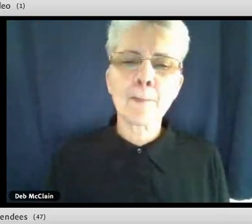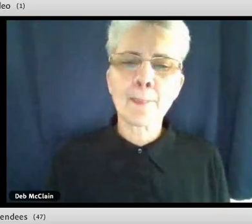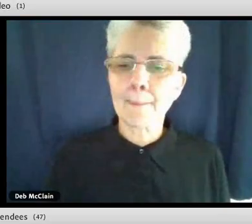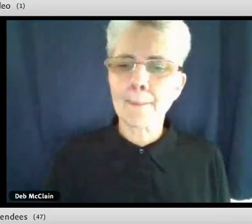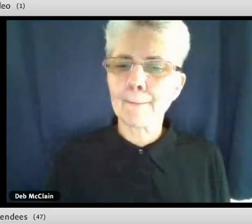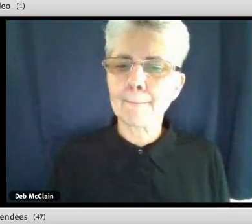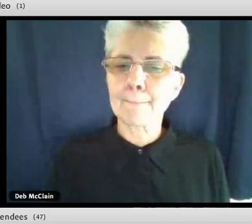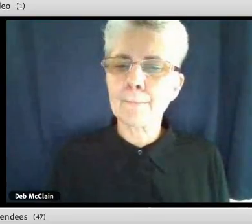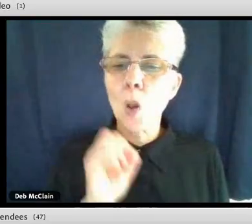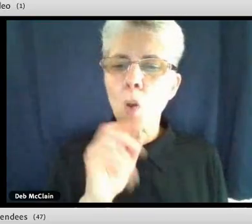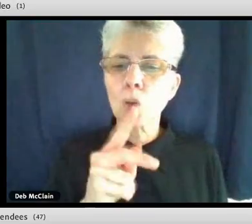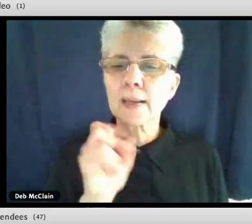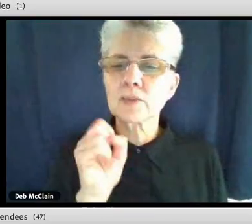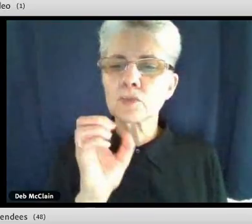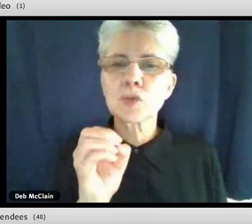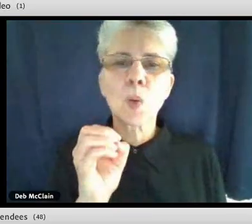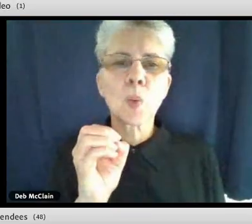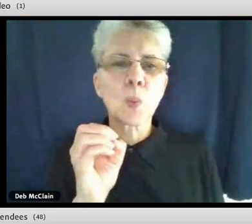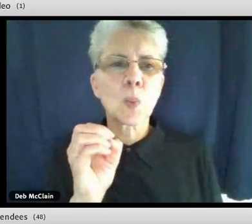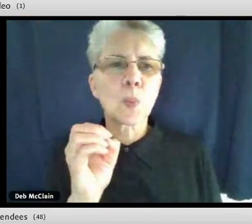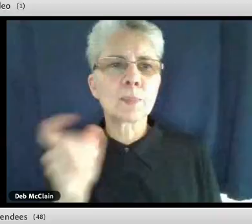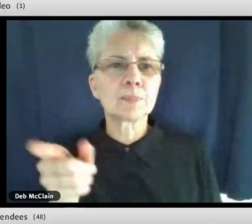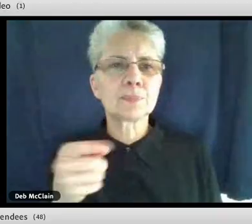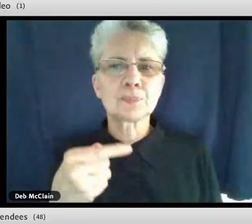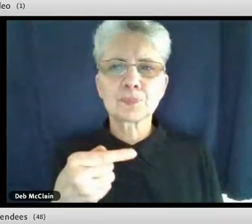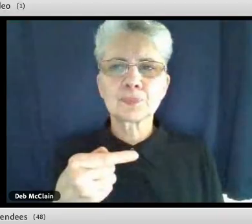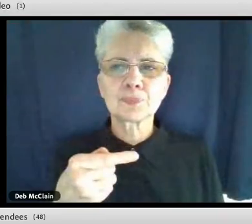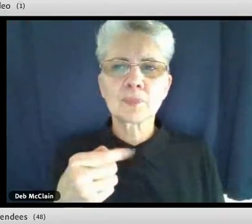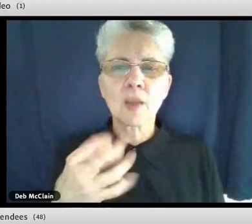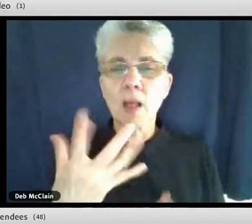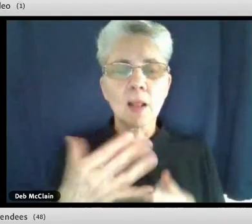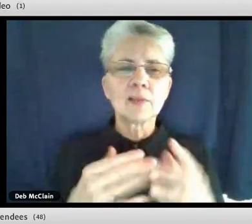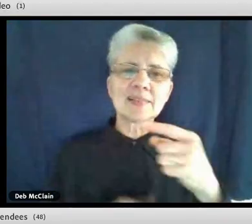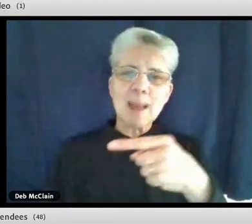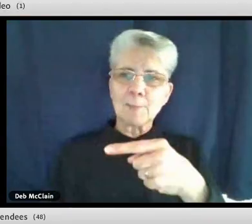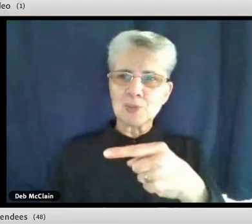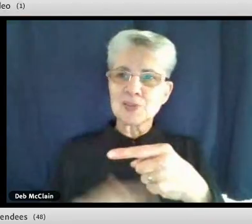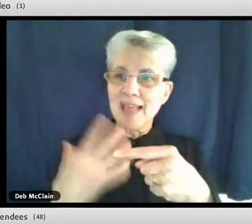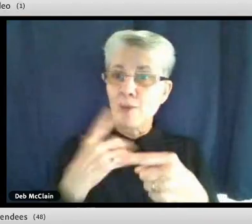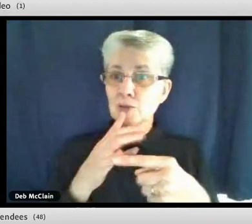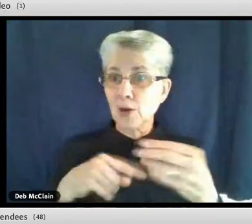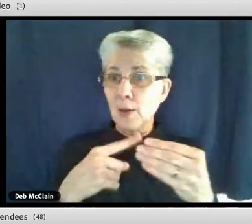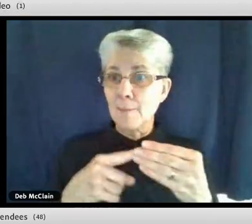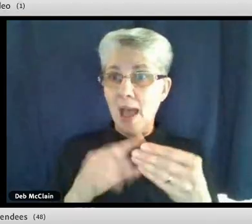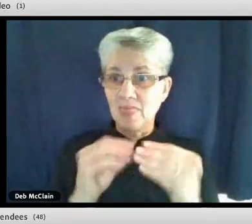Okay, so to get to the numbers, and we're going to talk about putting the numbers in perspective